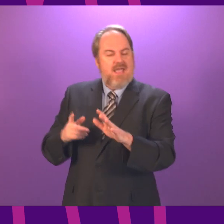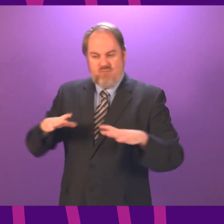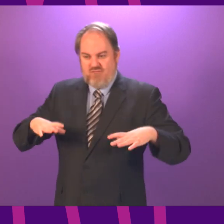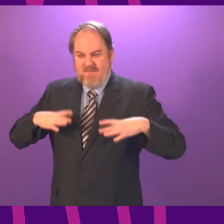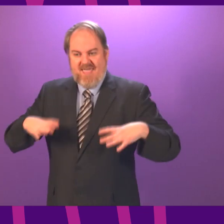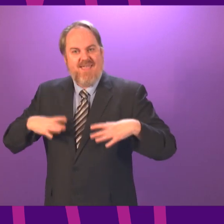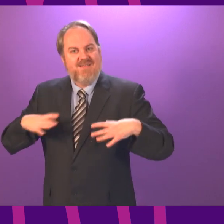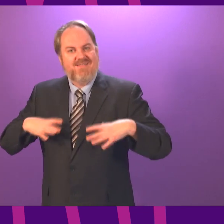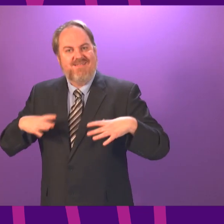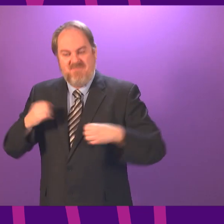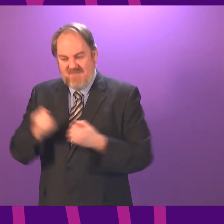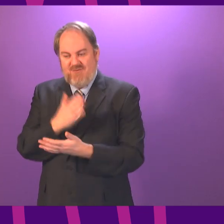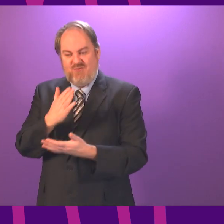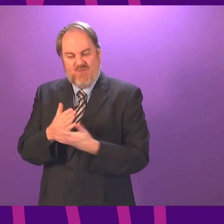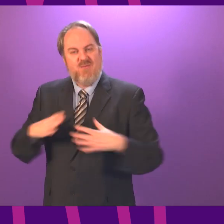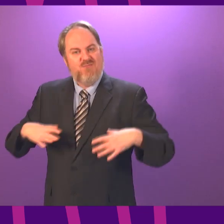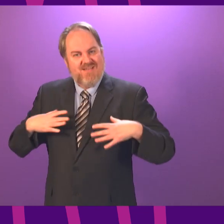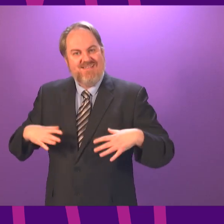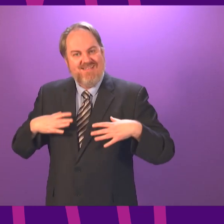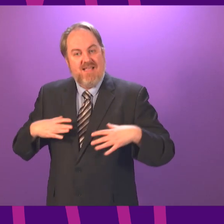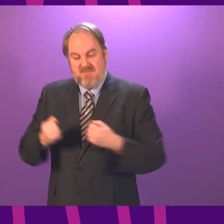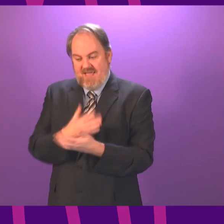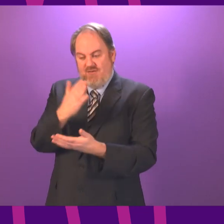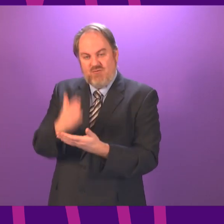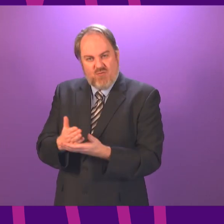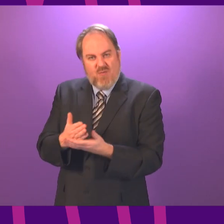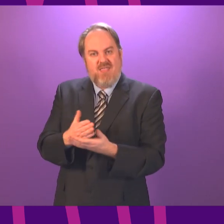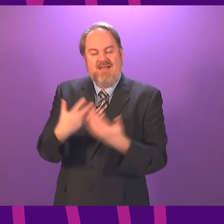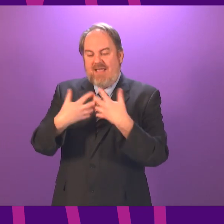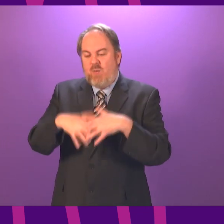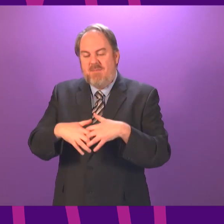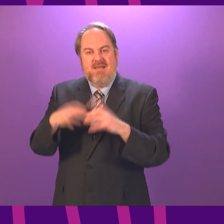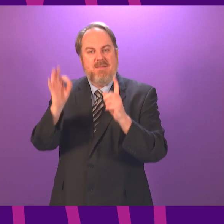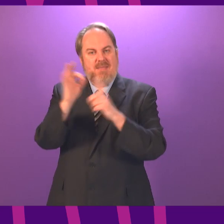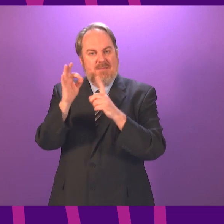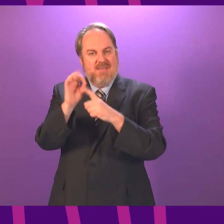“Initial difficulties in supplying and distributing”— which I mentioned in the context of PPE—were